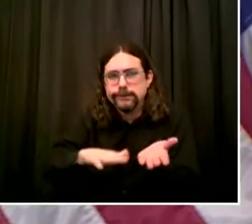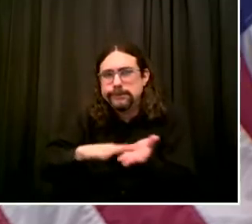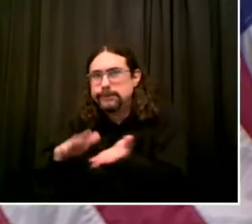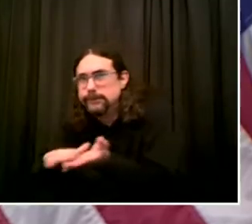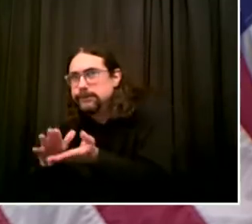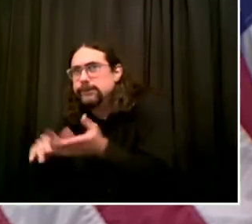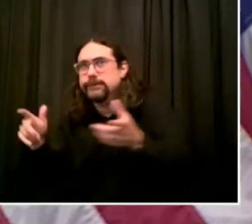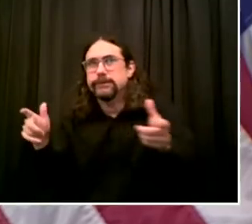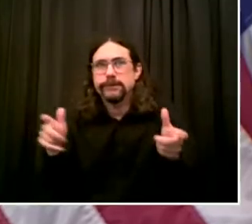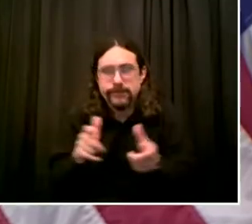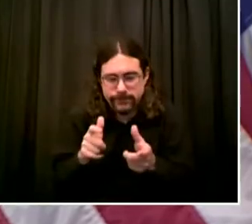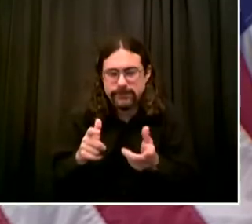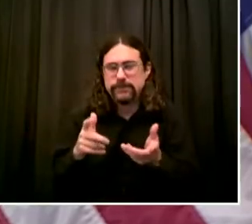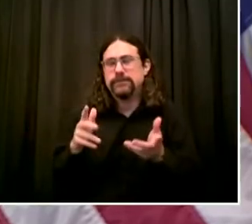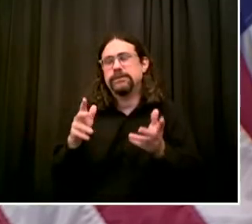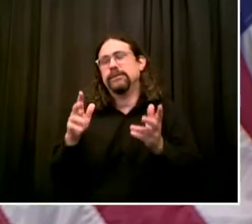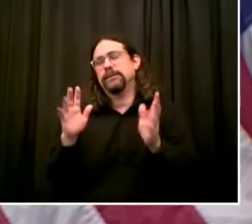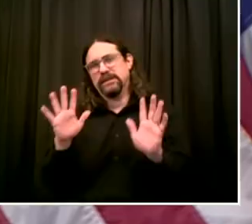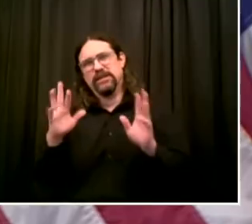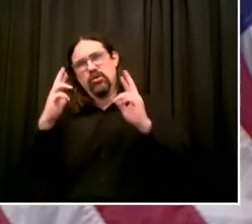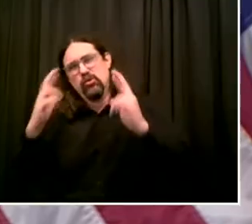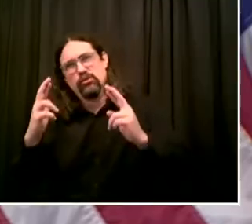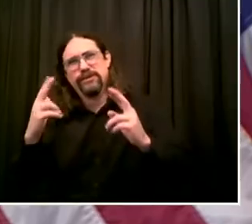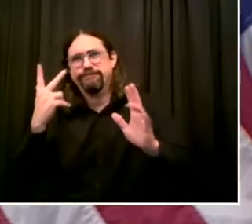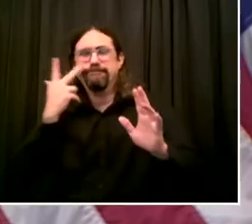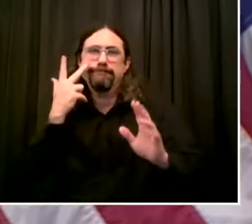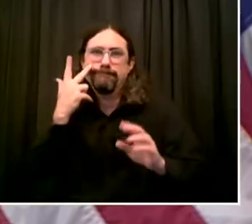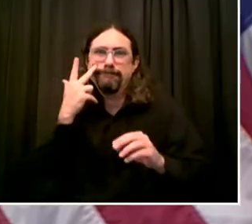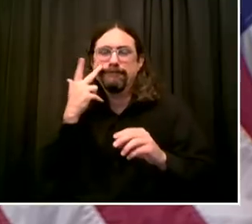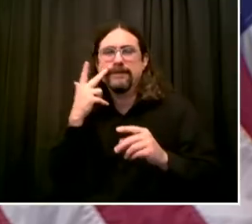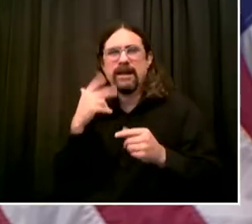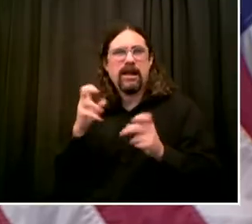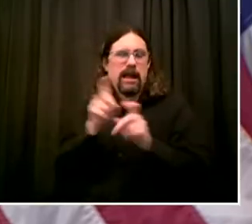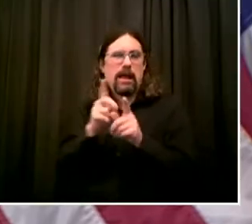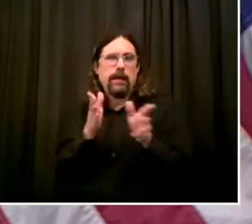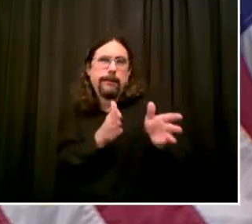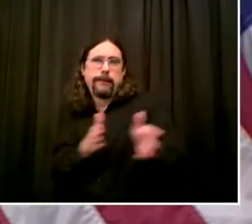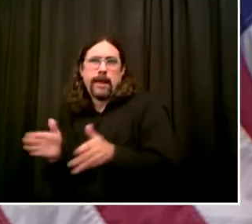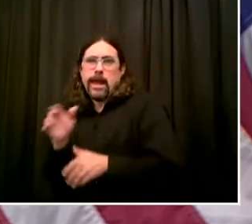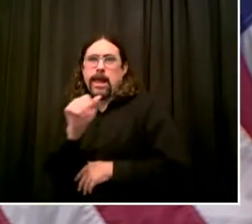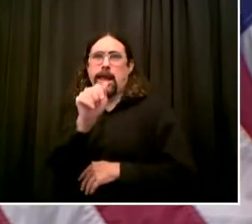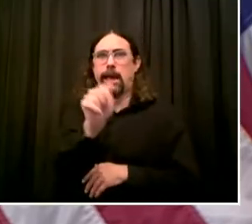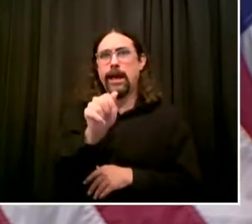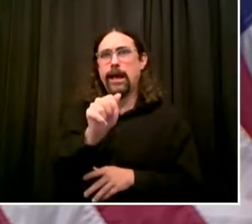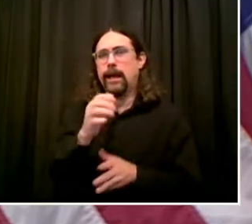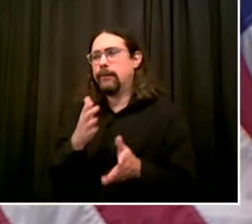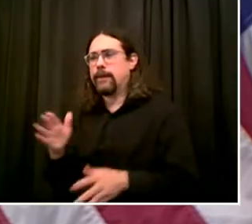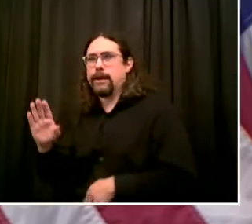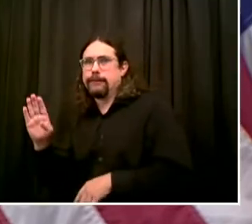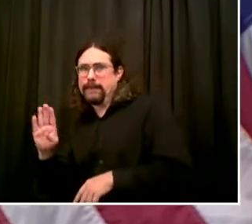IN H OWWE REDISTRIBUTE. I HAVE TO TELL YOU, I HAVE HEARD SOME PRODUCTIVE